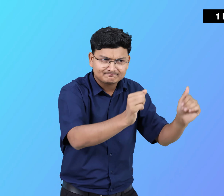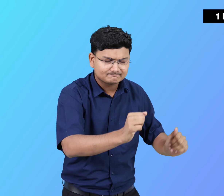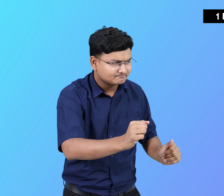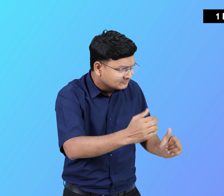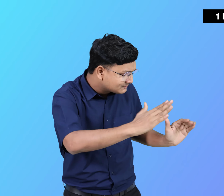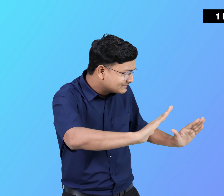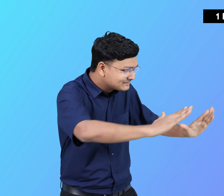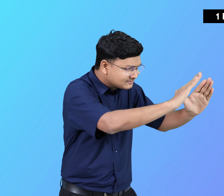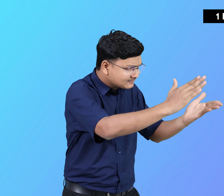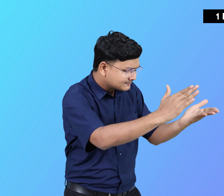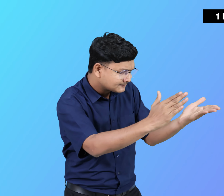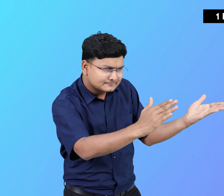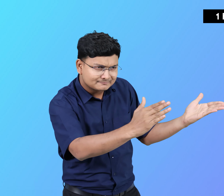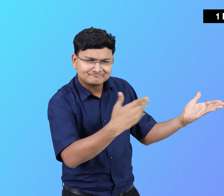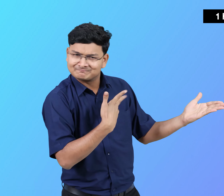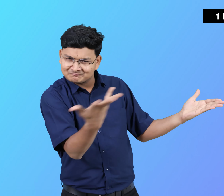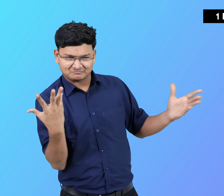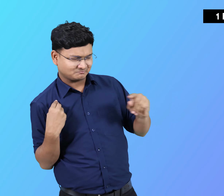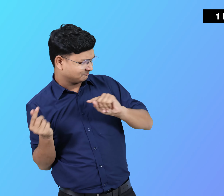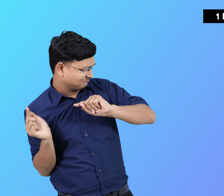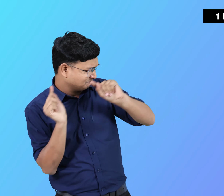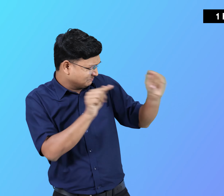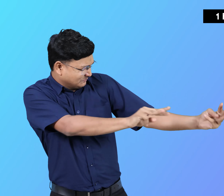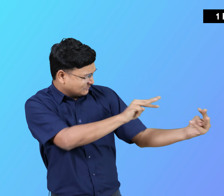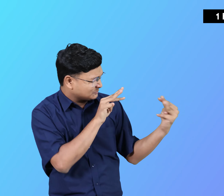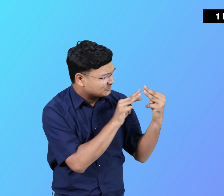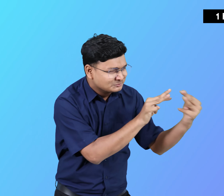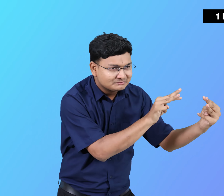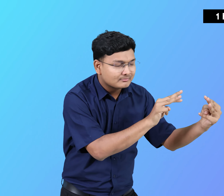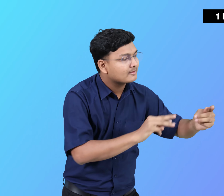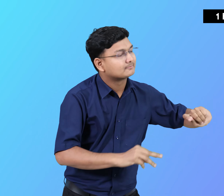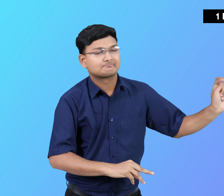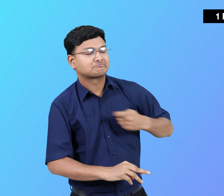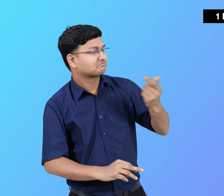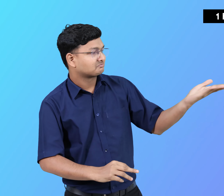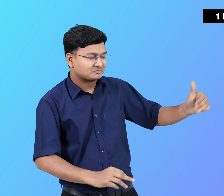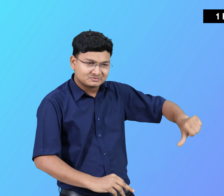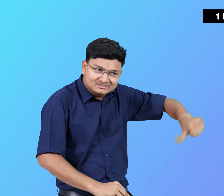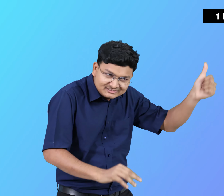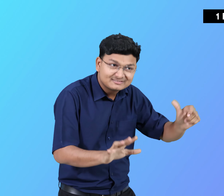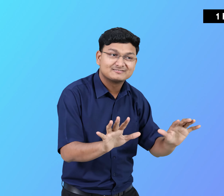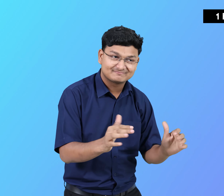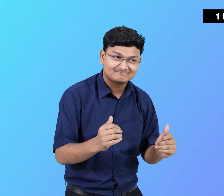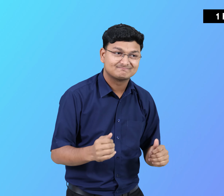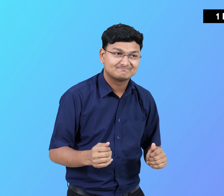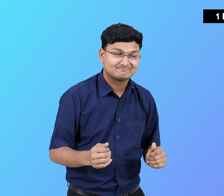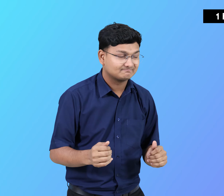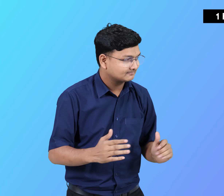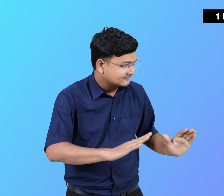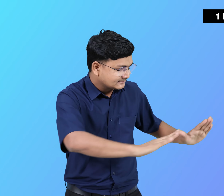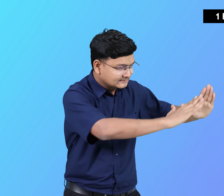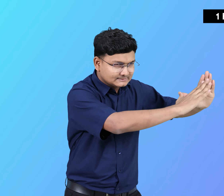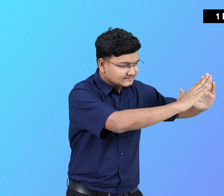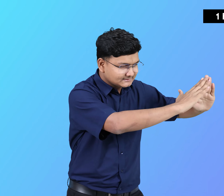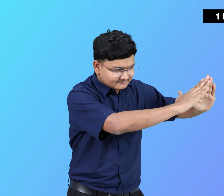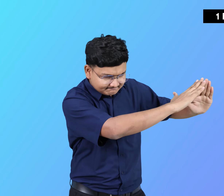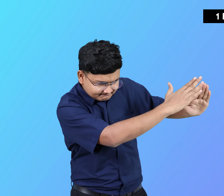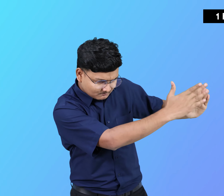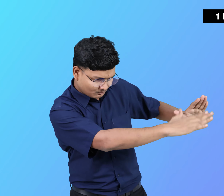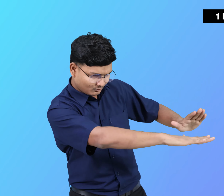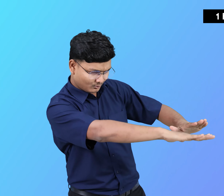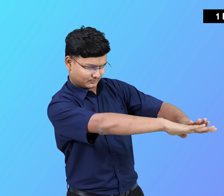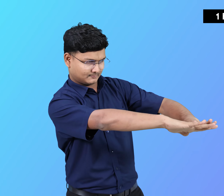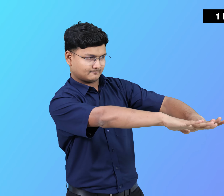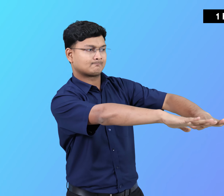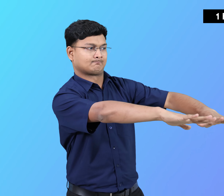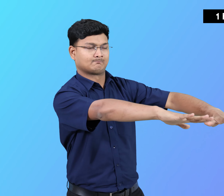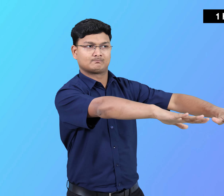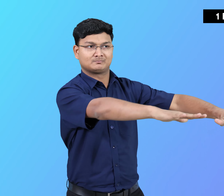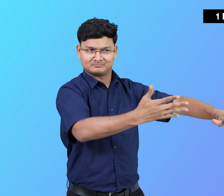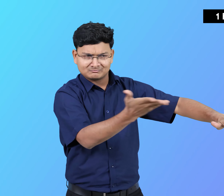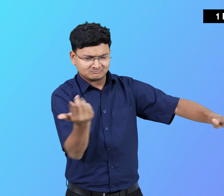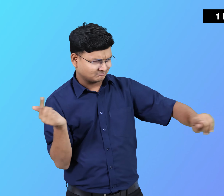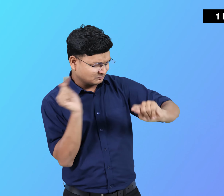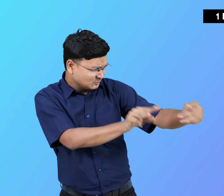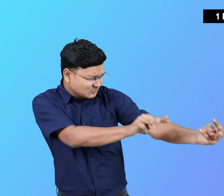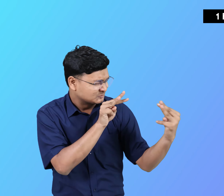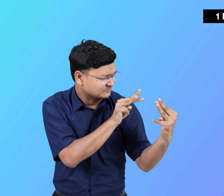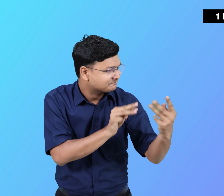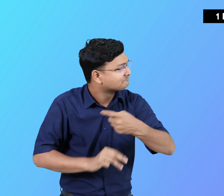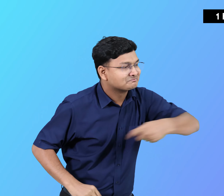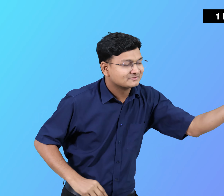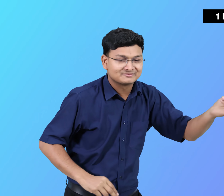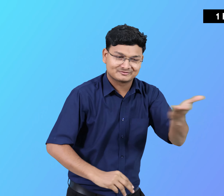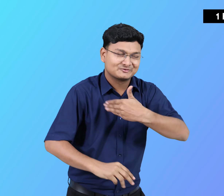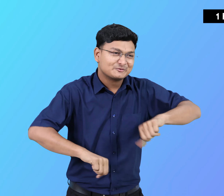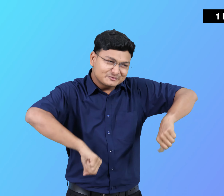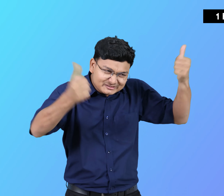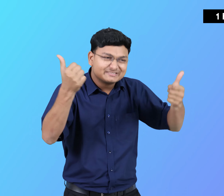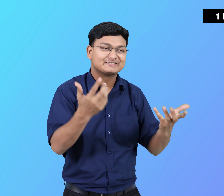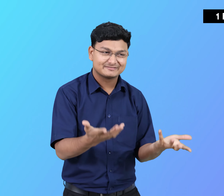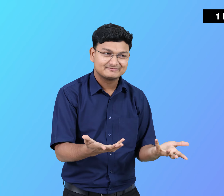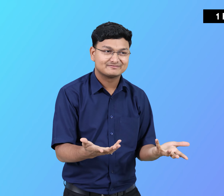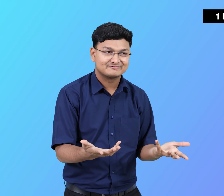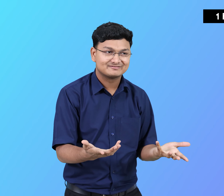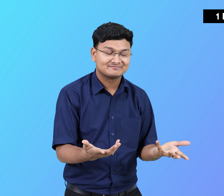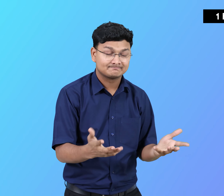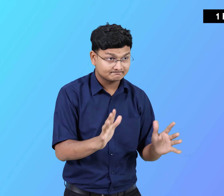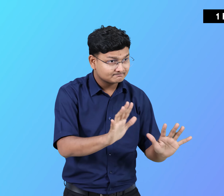We fought in a mountain area, so the Israelites won. If we fight them on level ground, we will win.